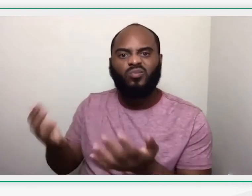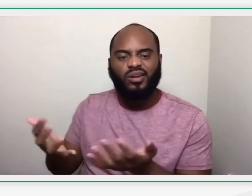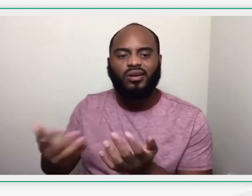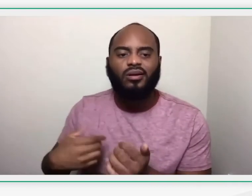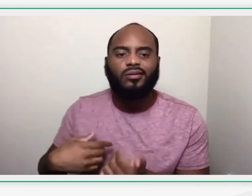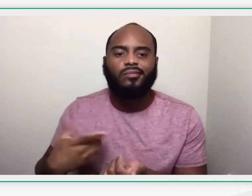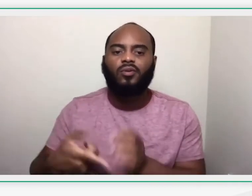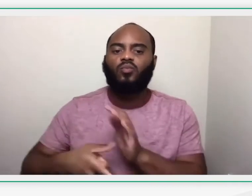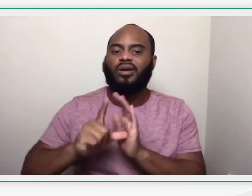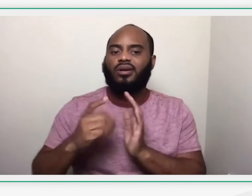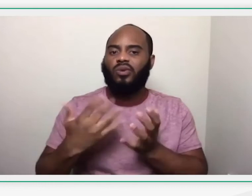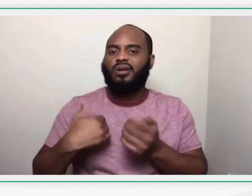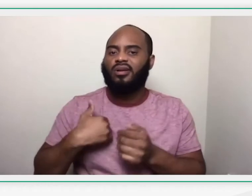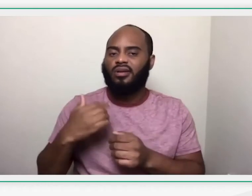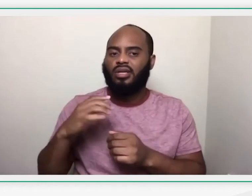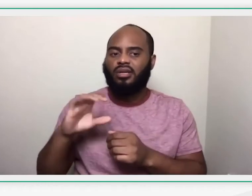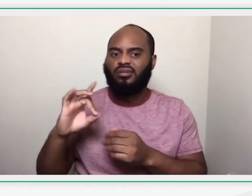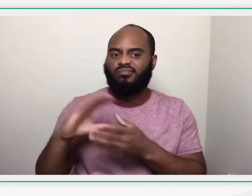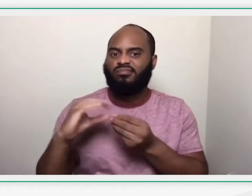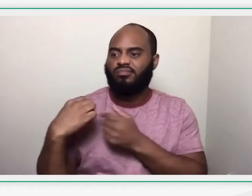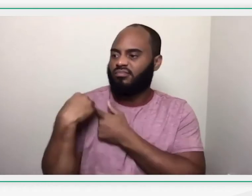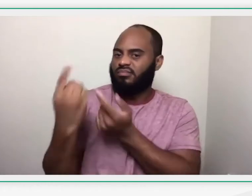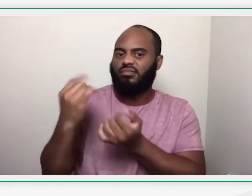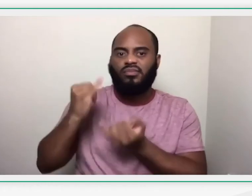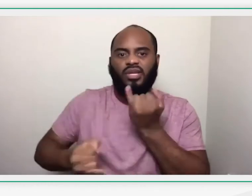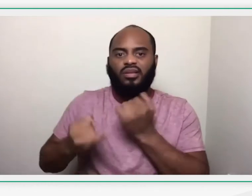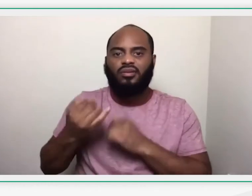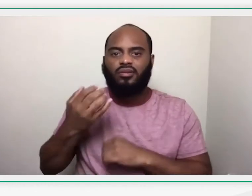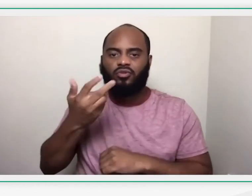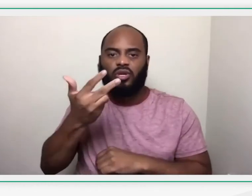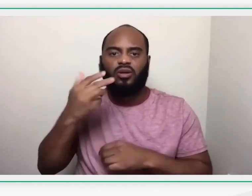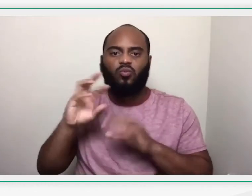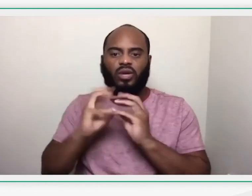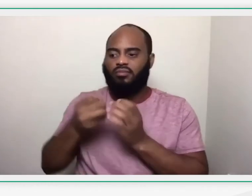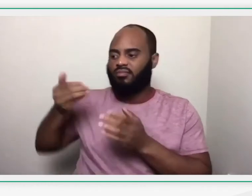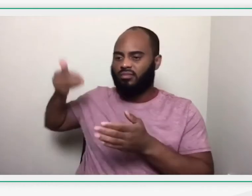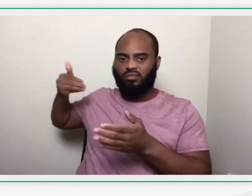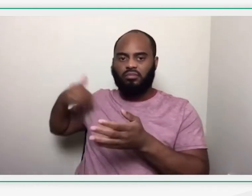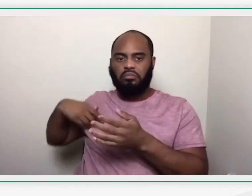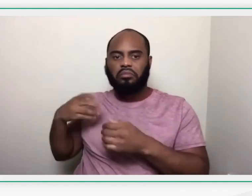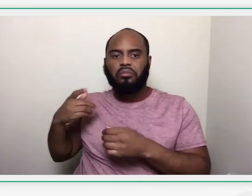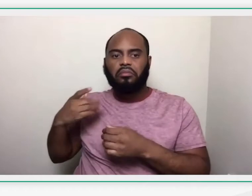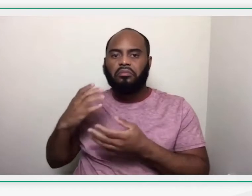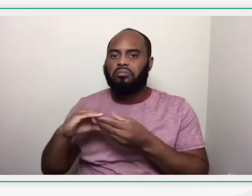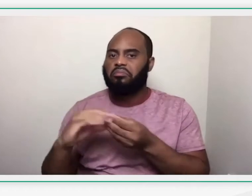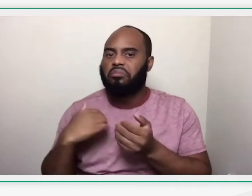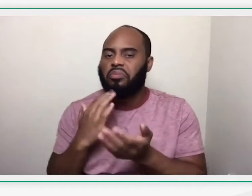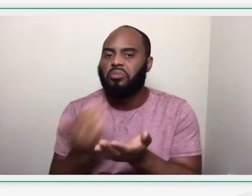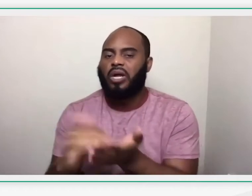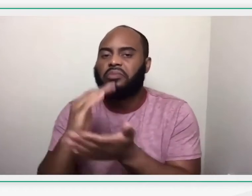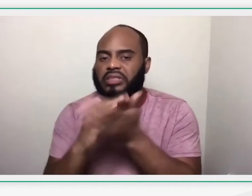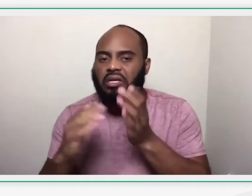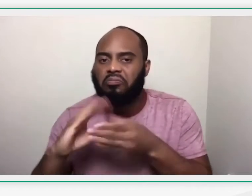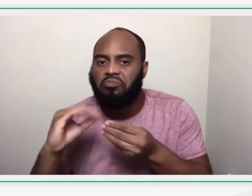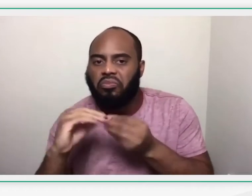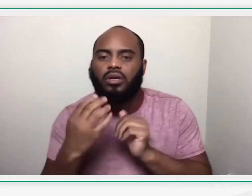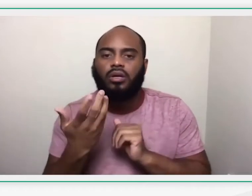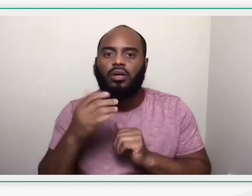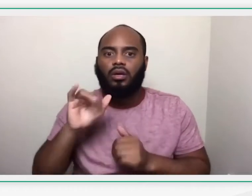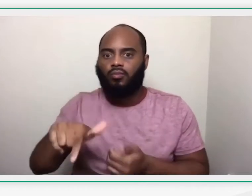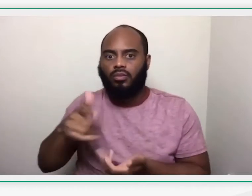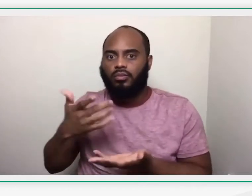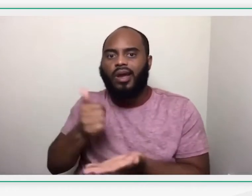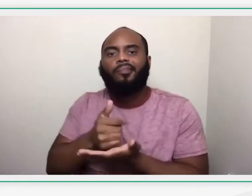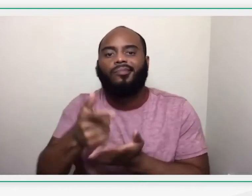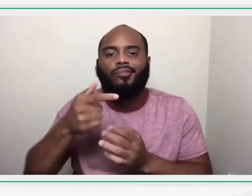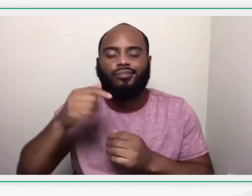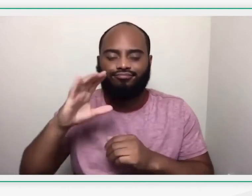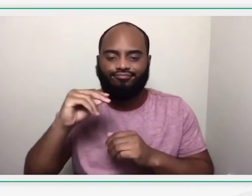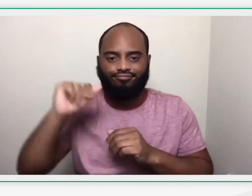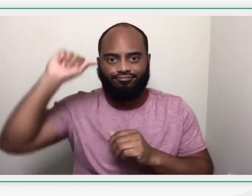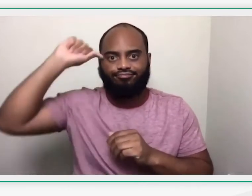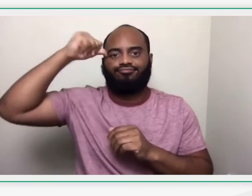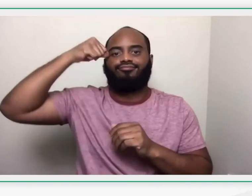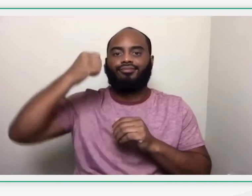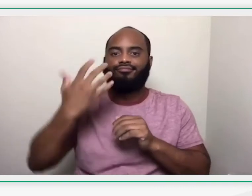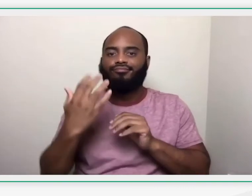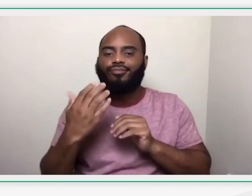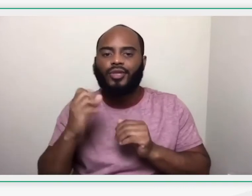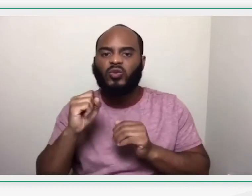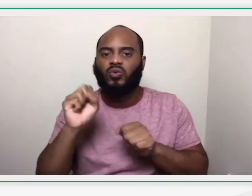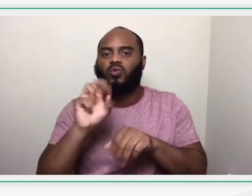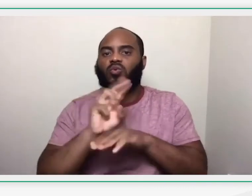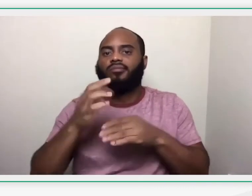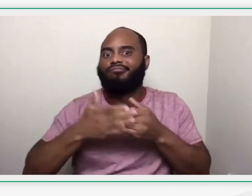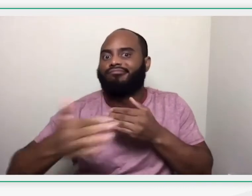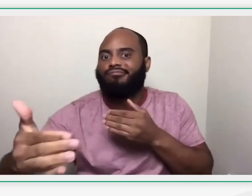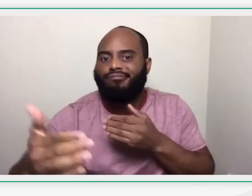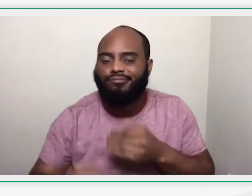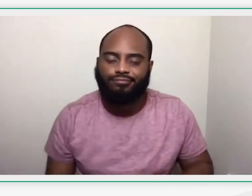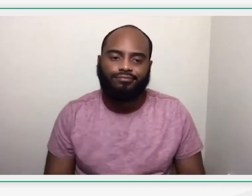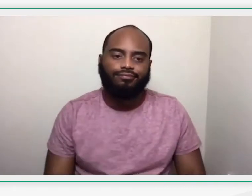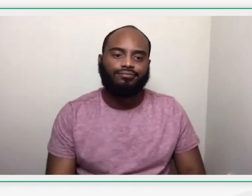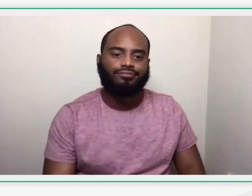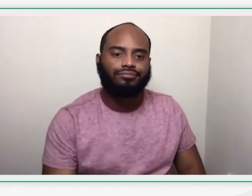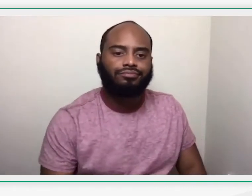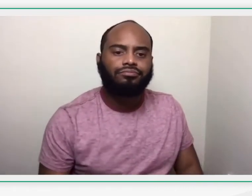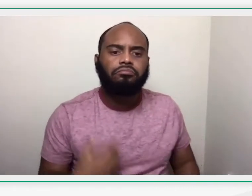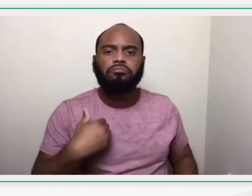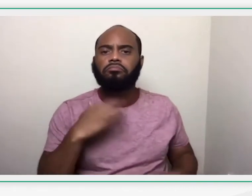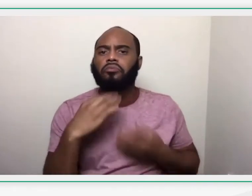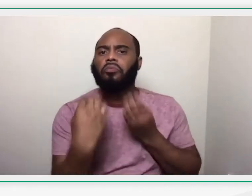are, again, basically, to review some topics that we have covered in our 3 prior workshops along this series. So, we will be reiterating some of the information in order to help you keep that in mind, and keep it at the forefront, as you work towards building your good credit.